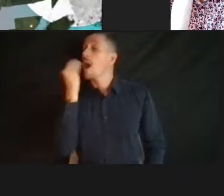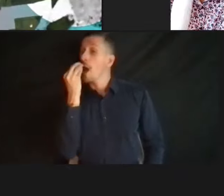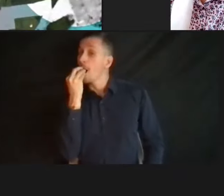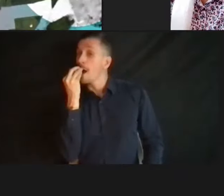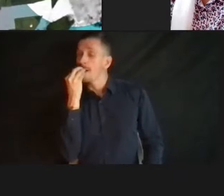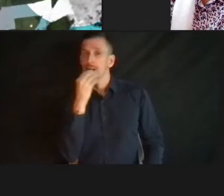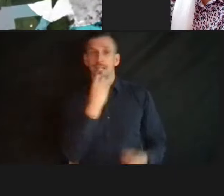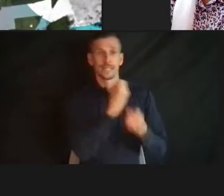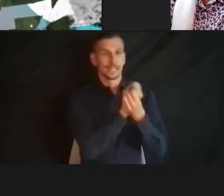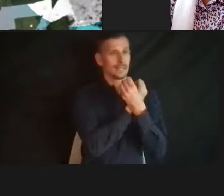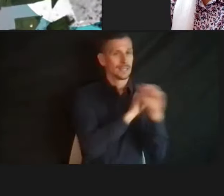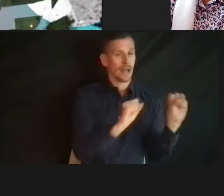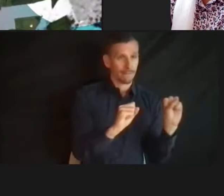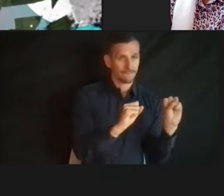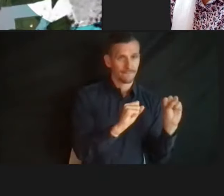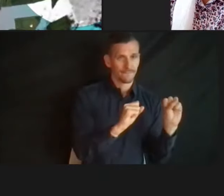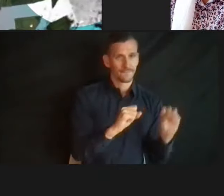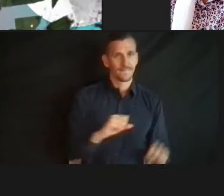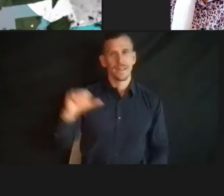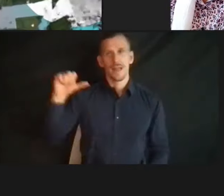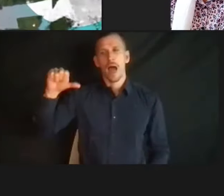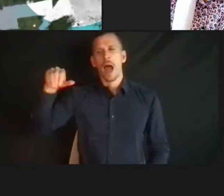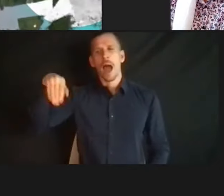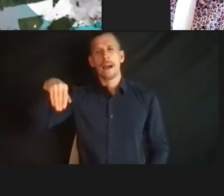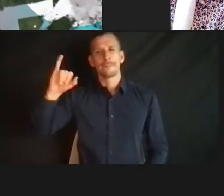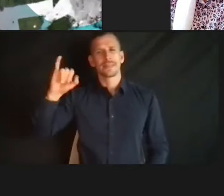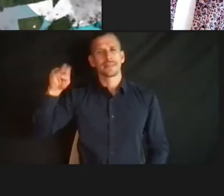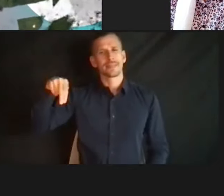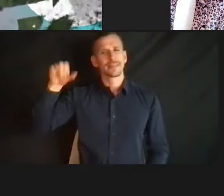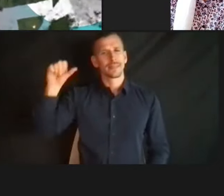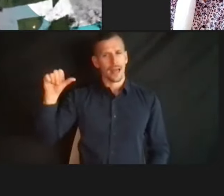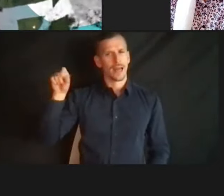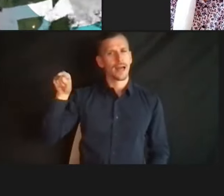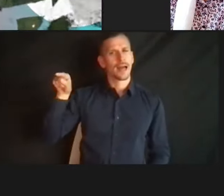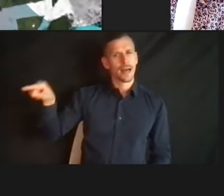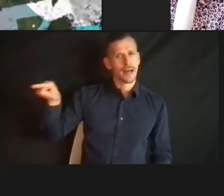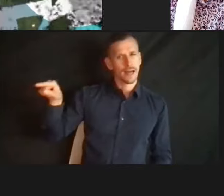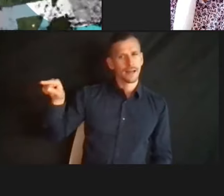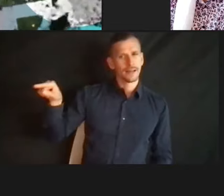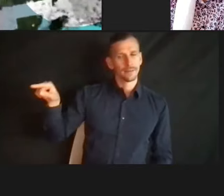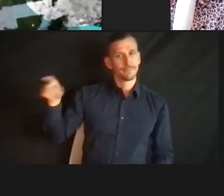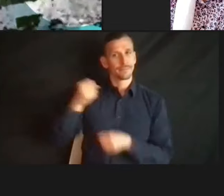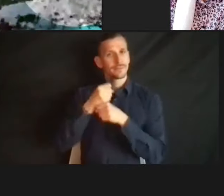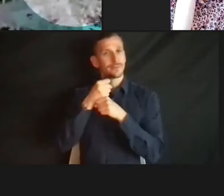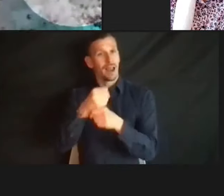who is YOUNGA Youth Delegate 2021 for the UN General Assembly trainer for YLDF